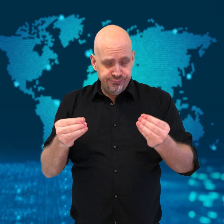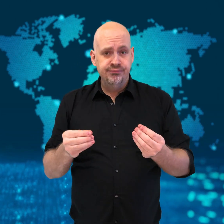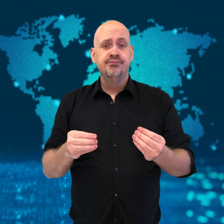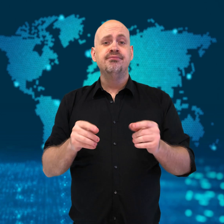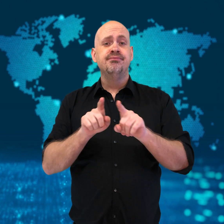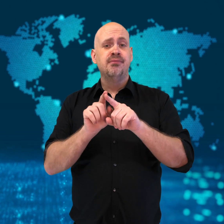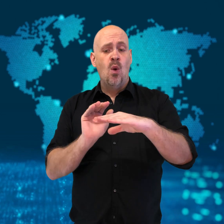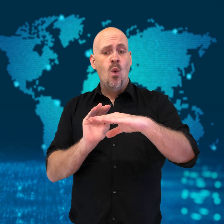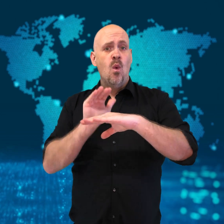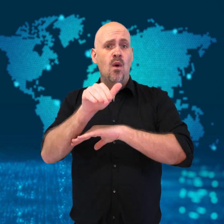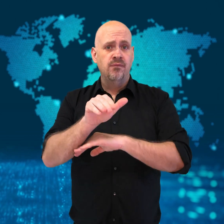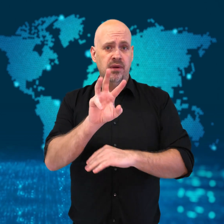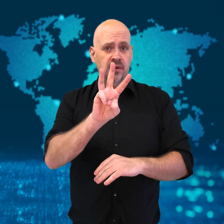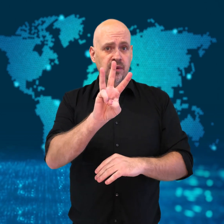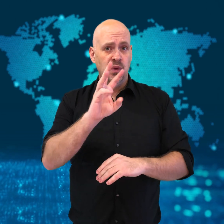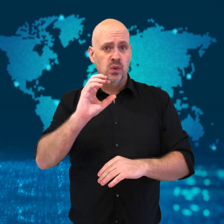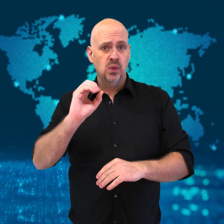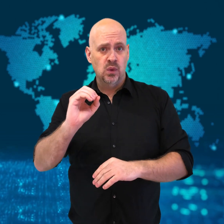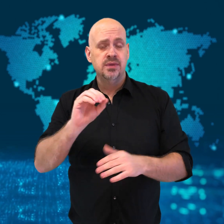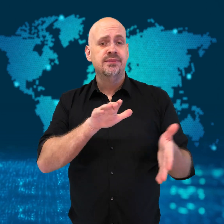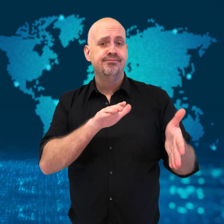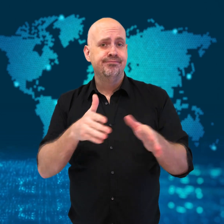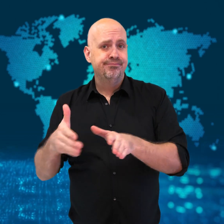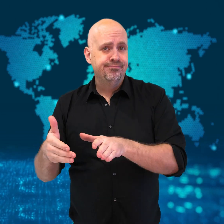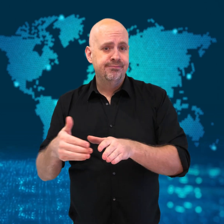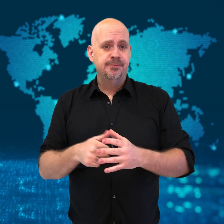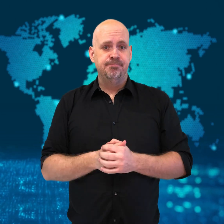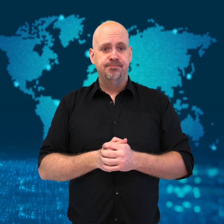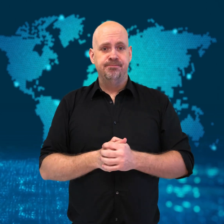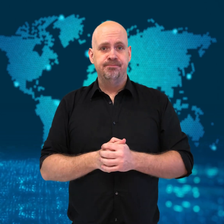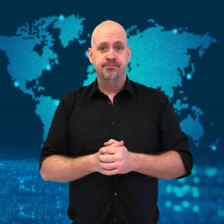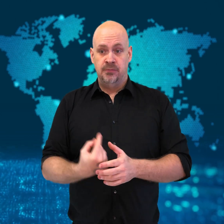missing and more than 30 dead.